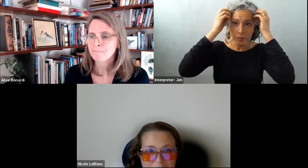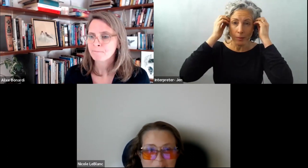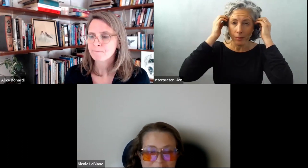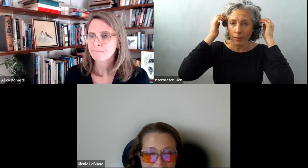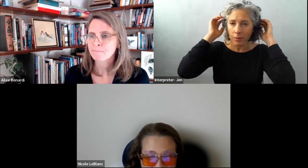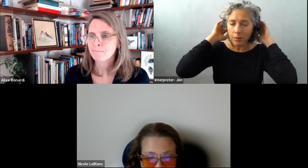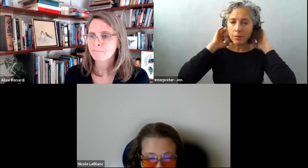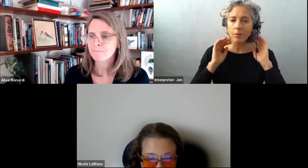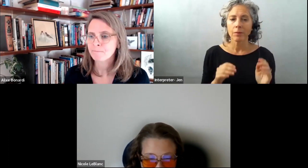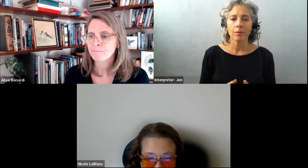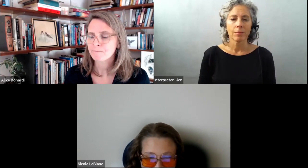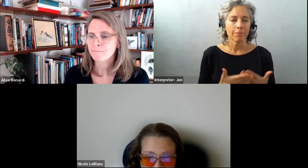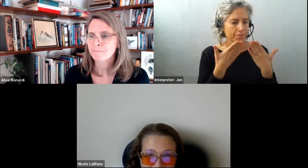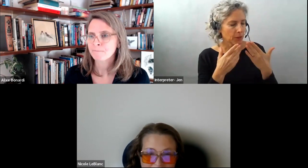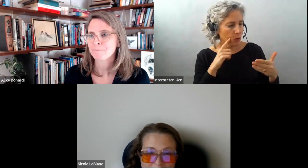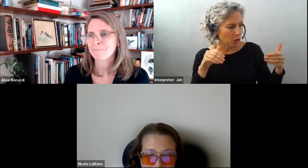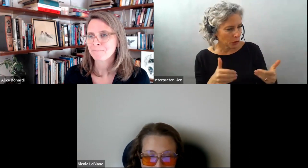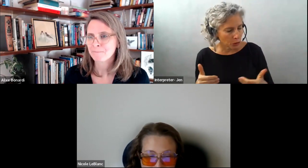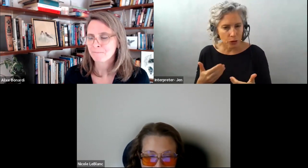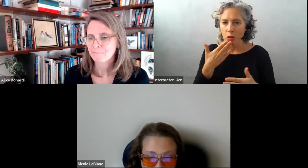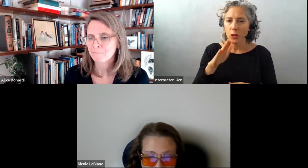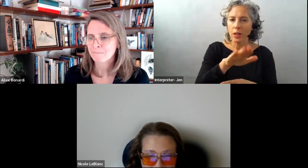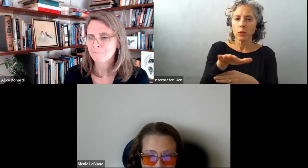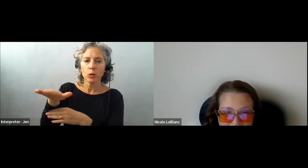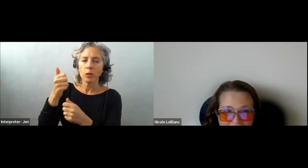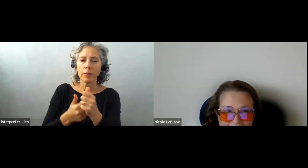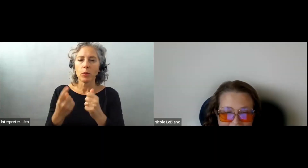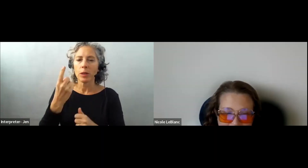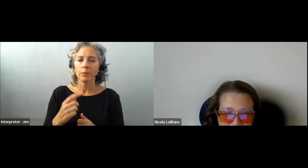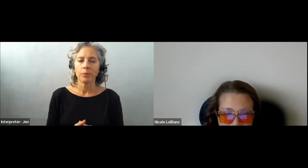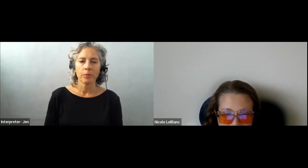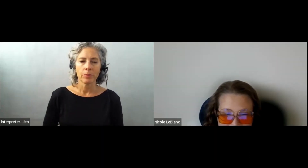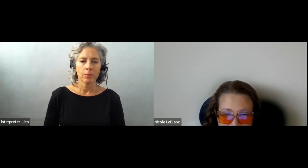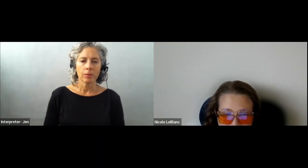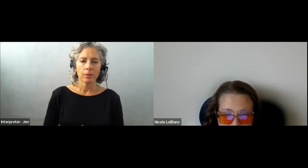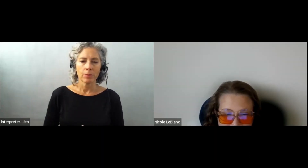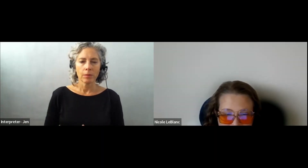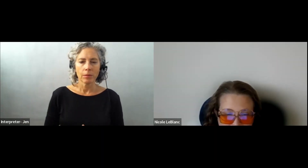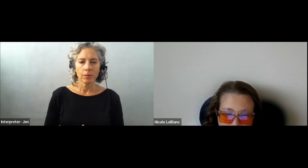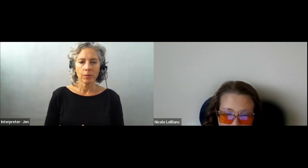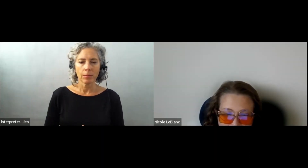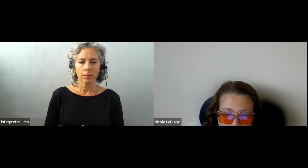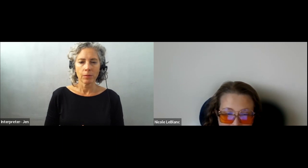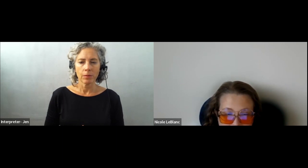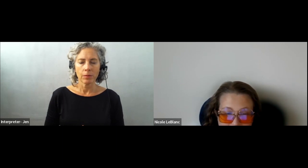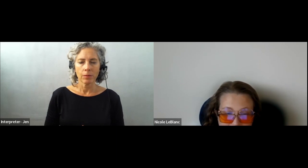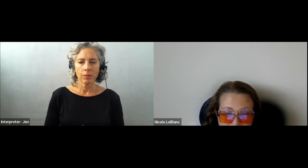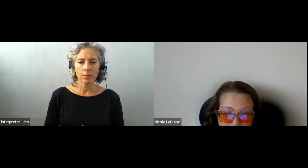Nicole LeBlanc: Well done on the introduction. Good afternoon, everyone. Well, my answers for